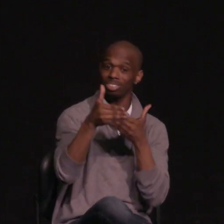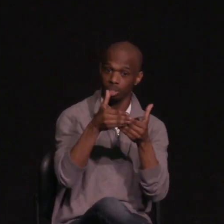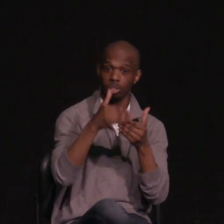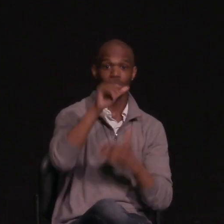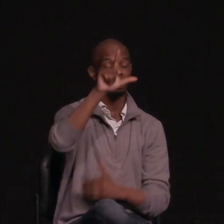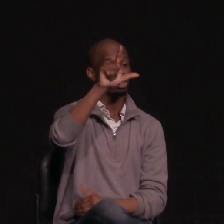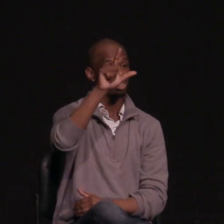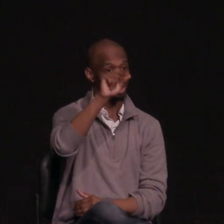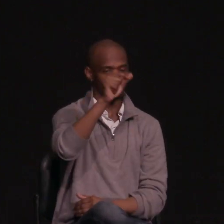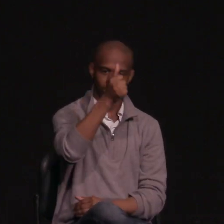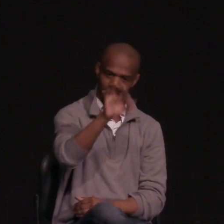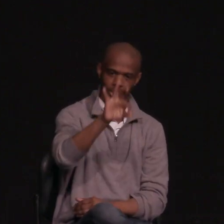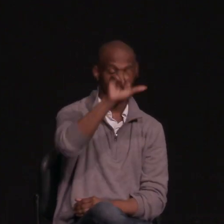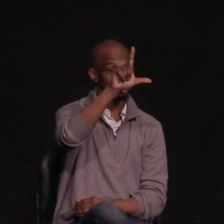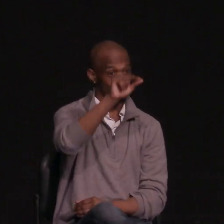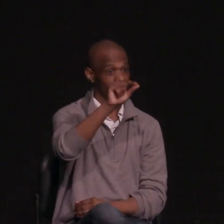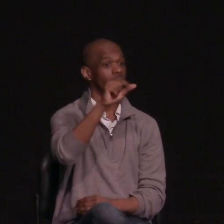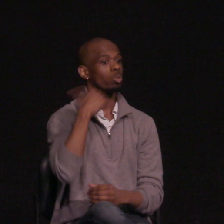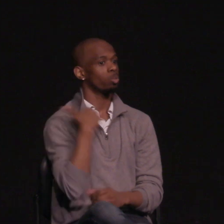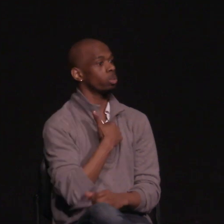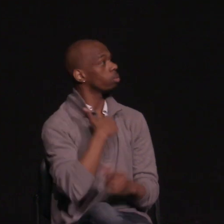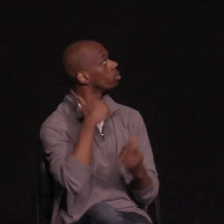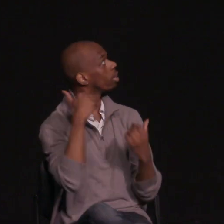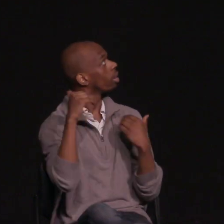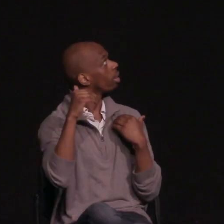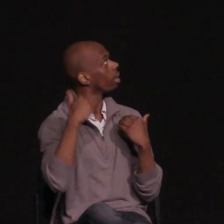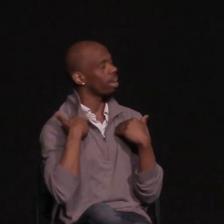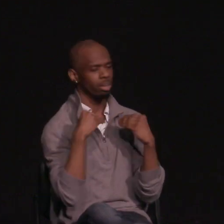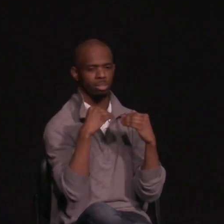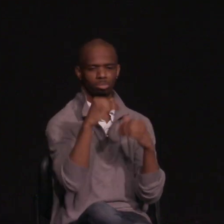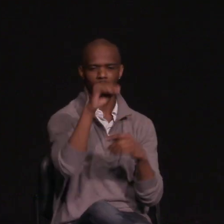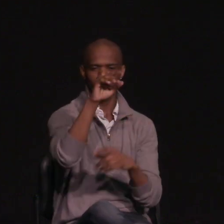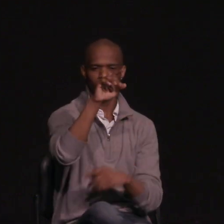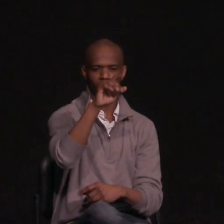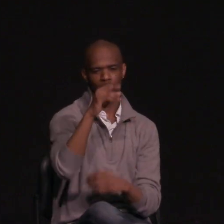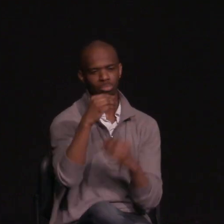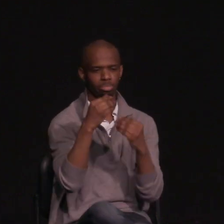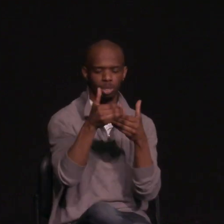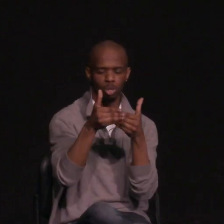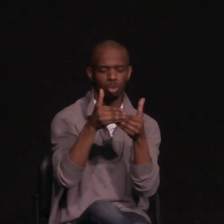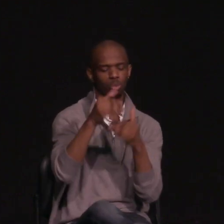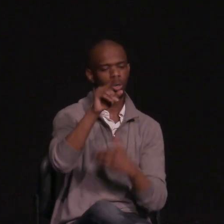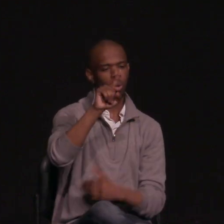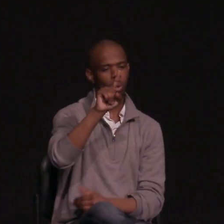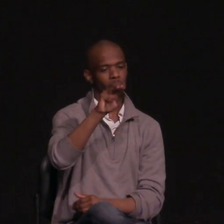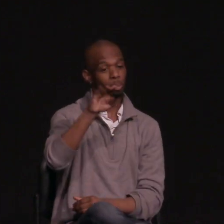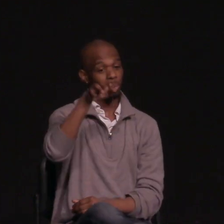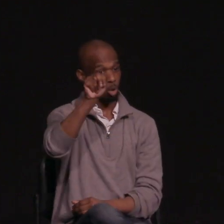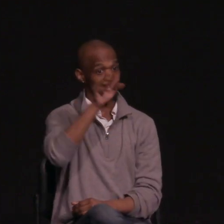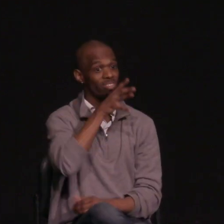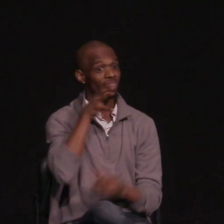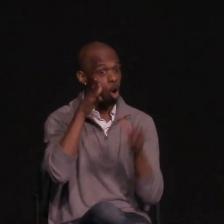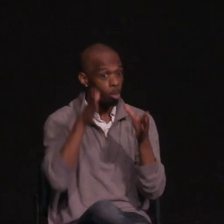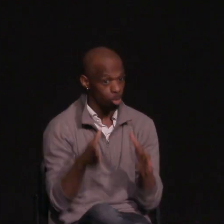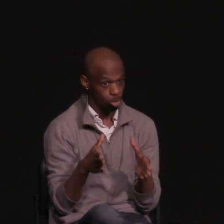By 1997, that number had dropped to fewer than 20,000. We know that this decline is due to the historic racism by the US